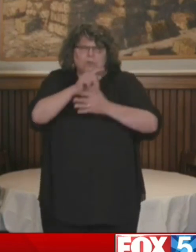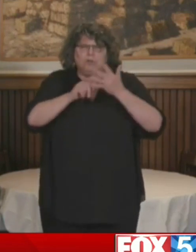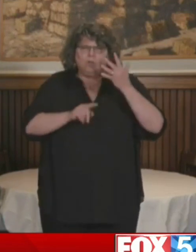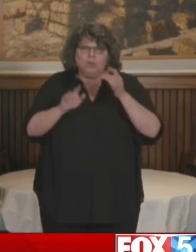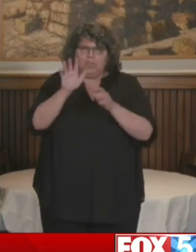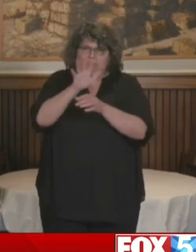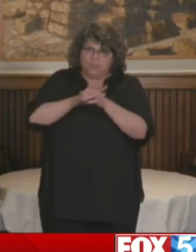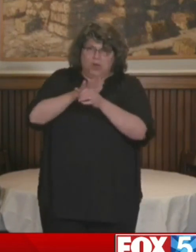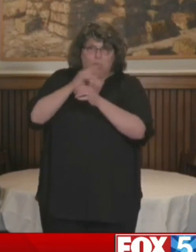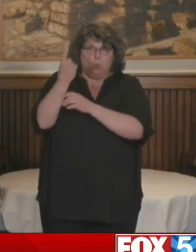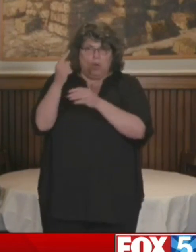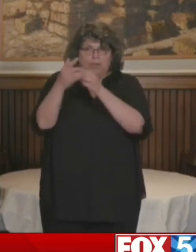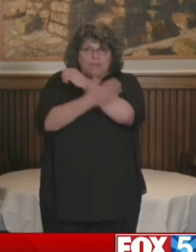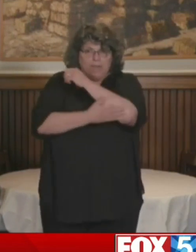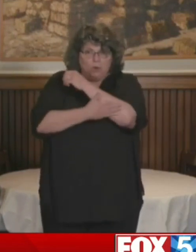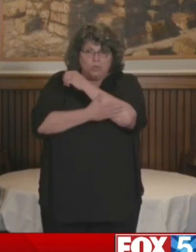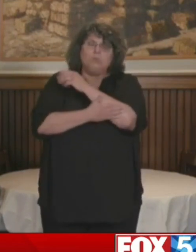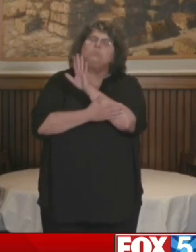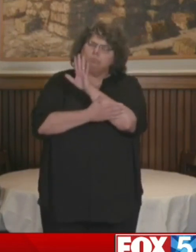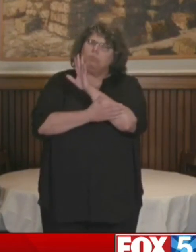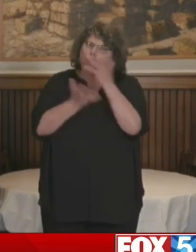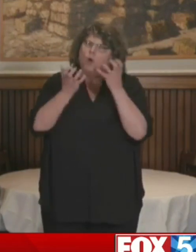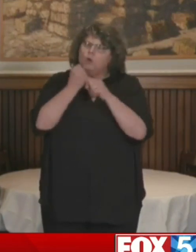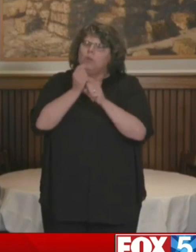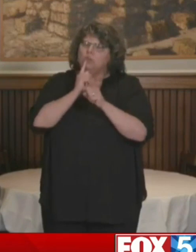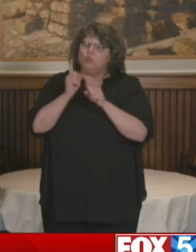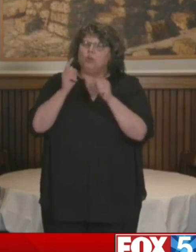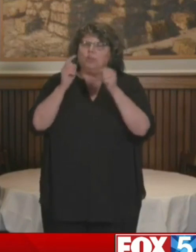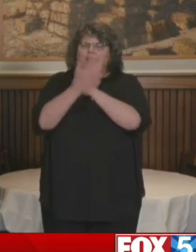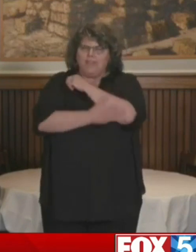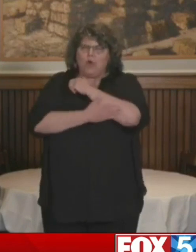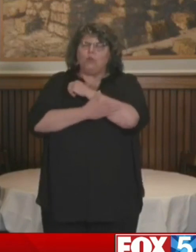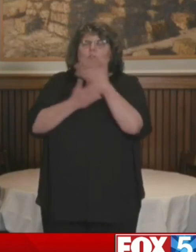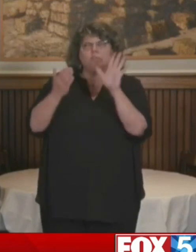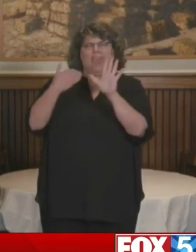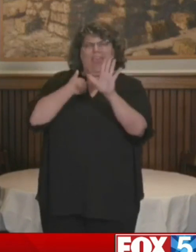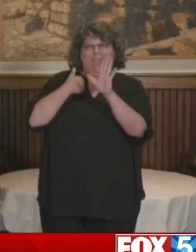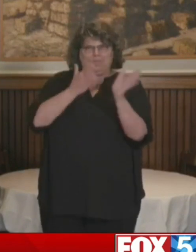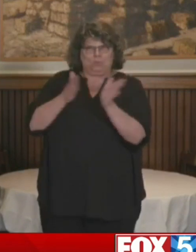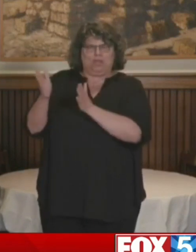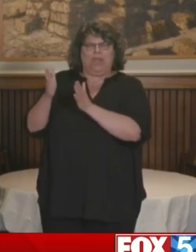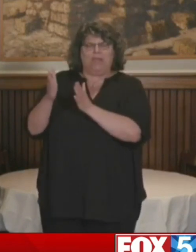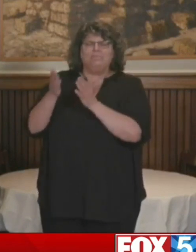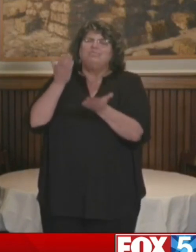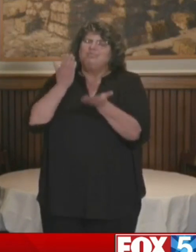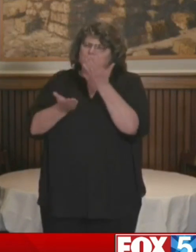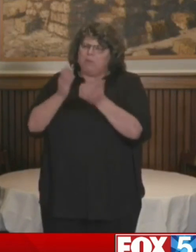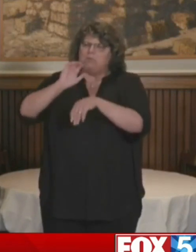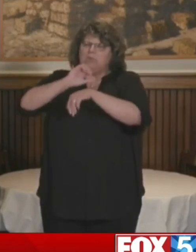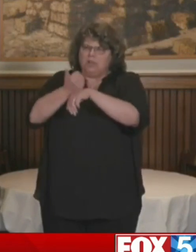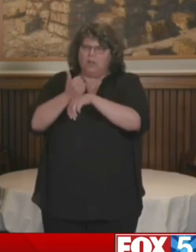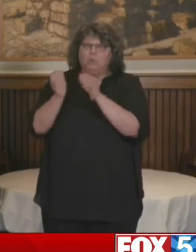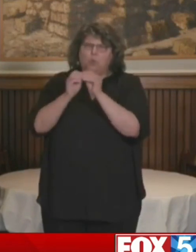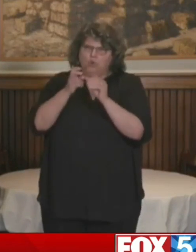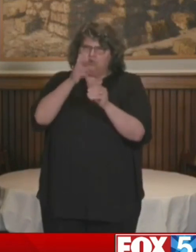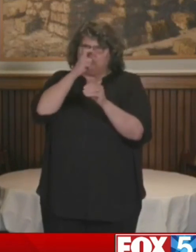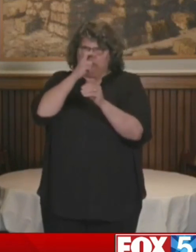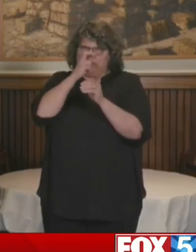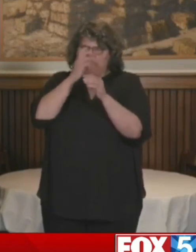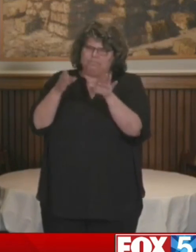WE SEE A SUDDEN NUMBER OF SURGEON IN THE HOSPITAL STATIONS OR A NUMBER OF INCREASE IN CASES THROUGHOUT THE COUNTY. WE WANT TO MAKE